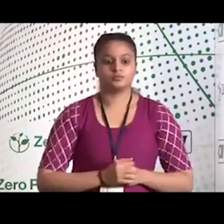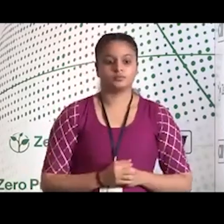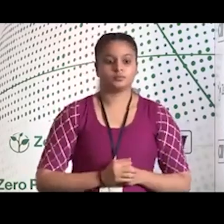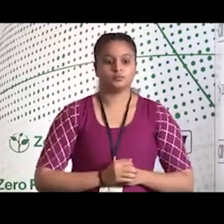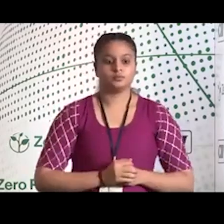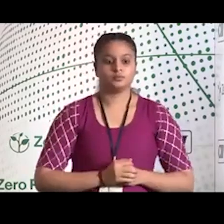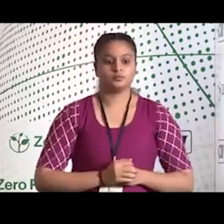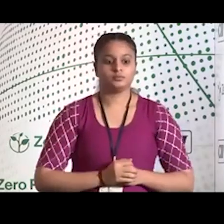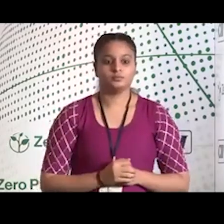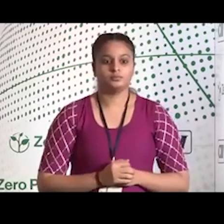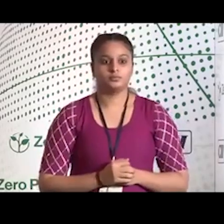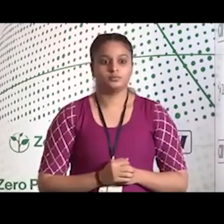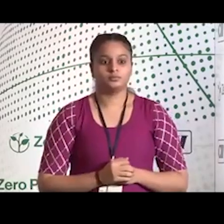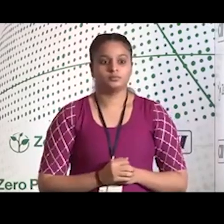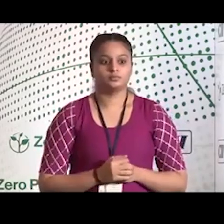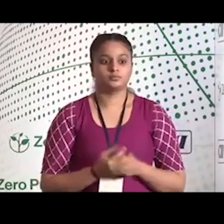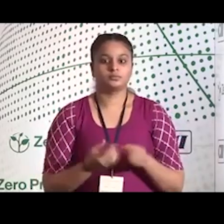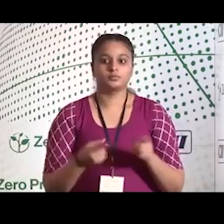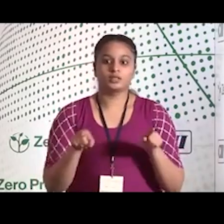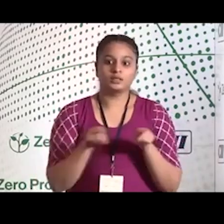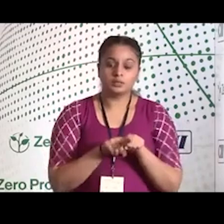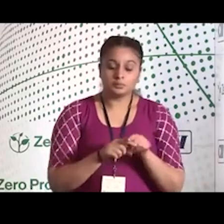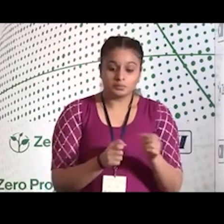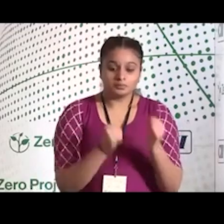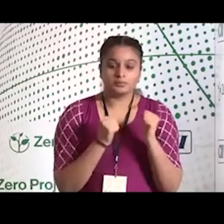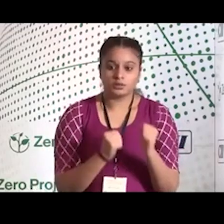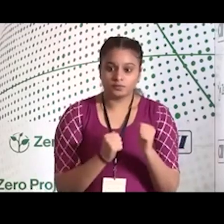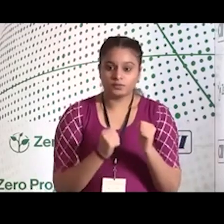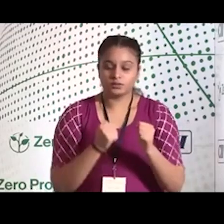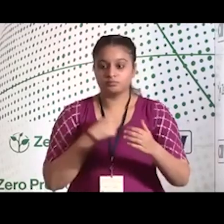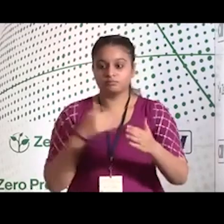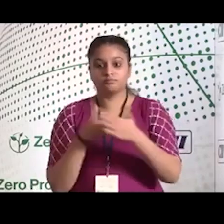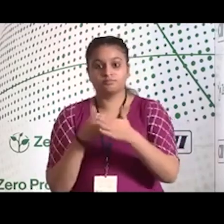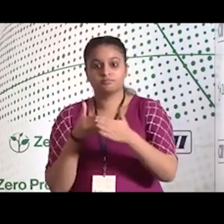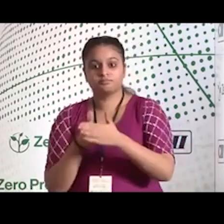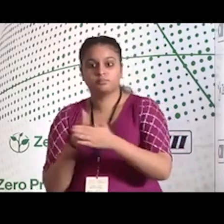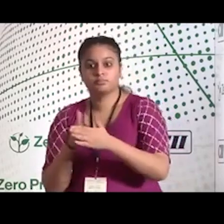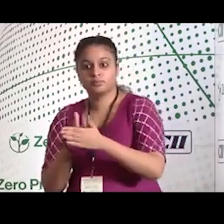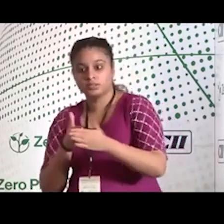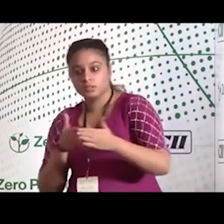is that is negative now. You are many of me, but I would agree